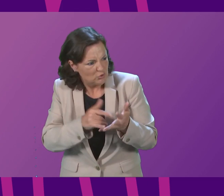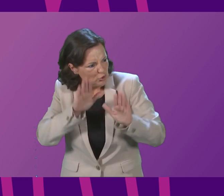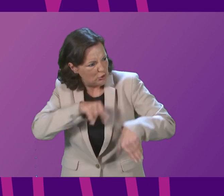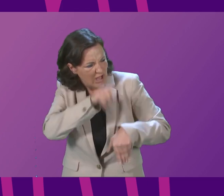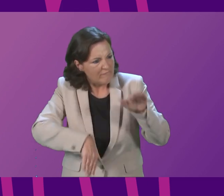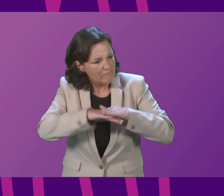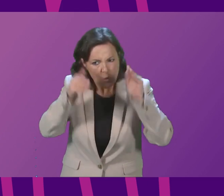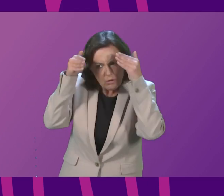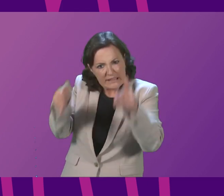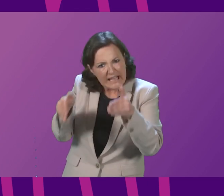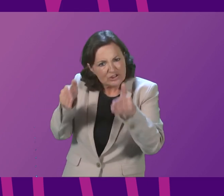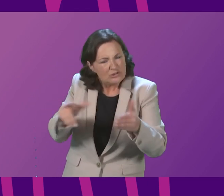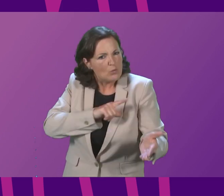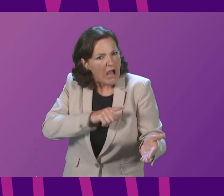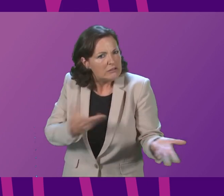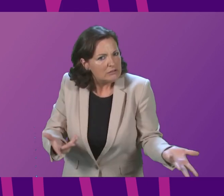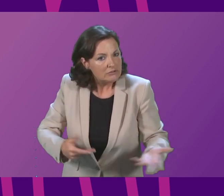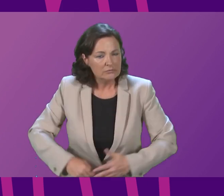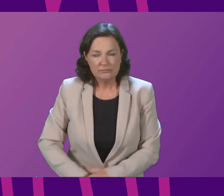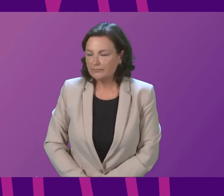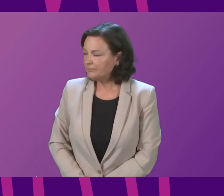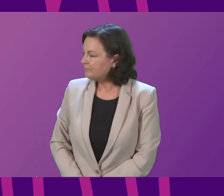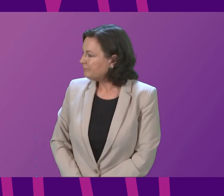Those issues have my full focus.